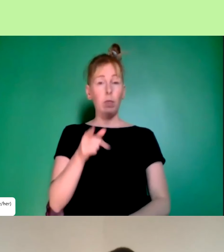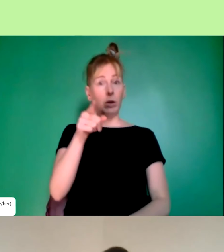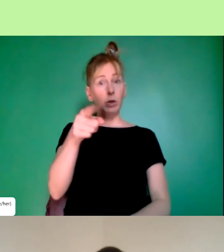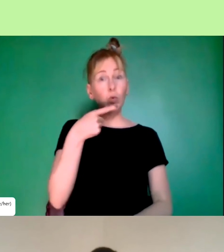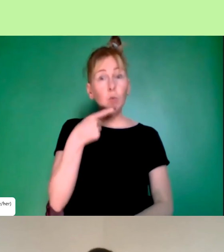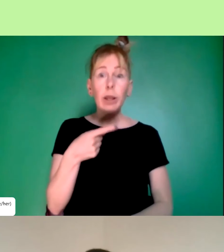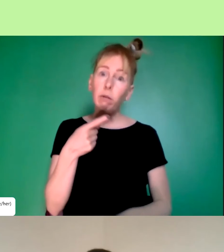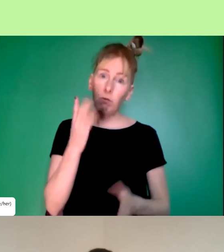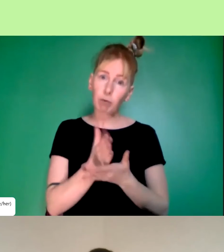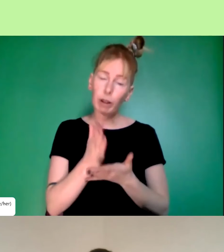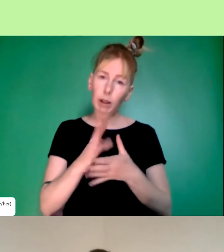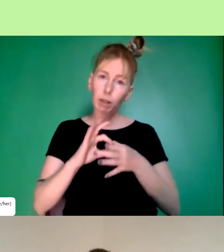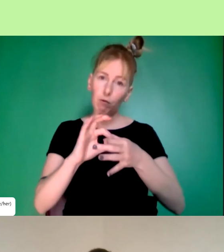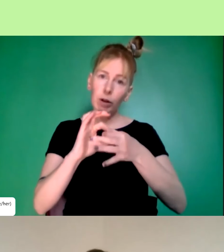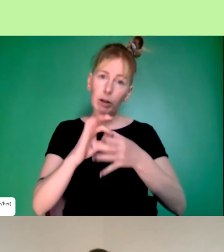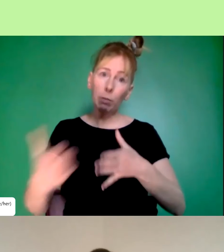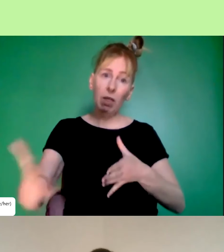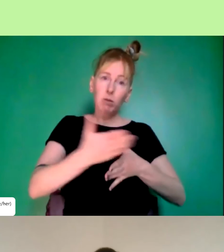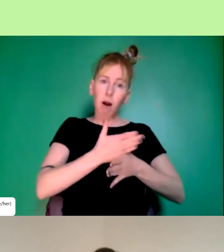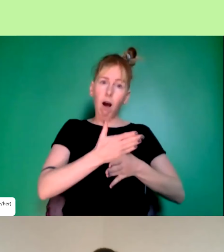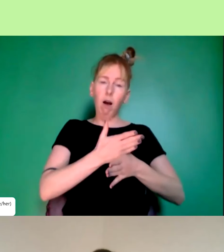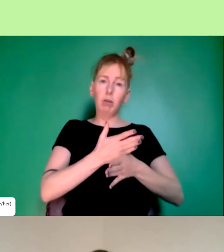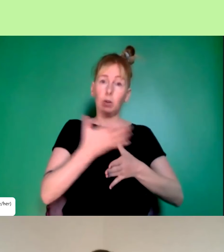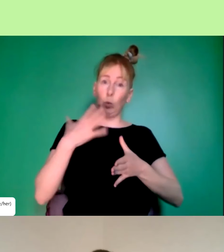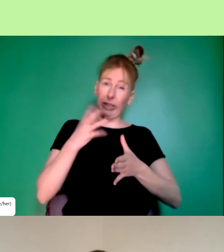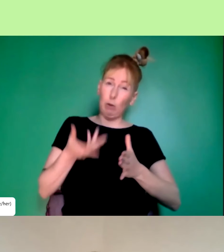at the beginning of the relationship will help you get towards that relationship where it